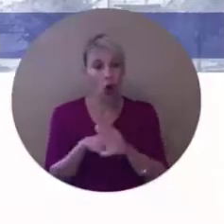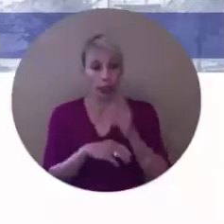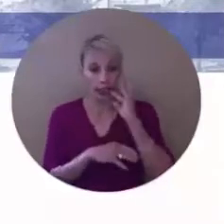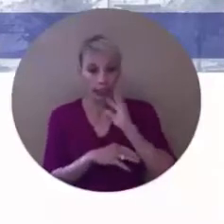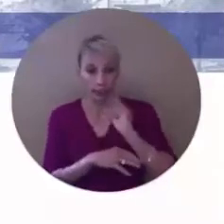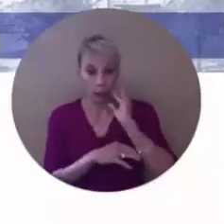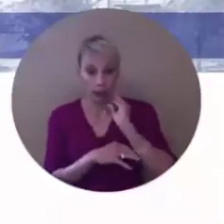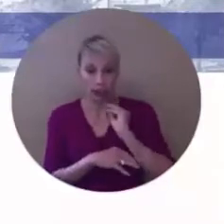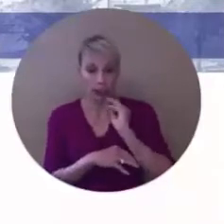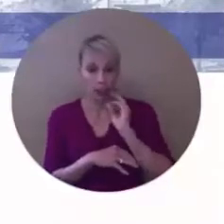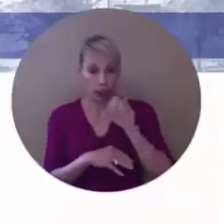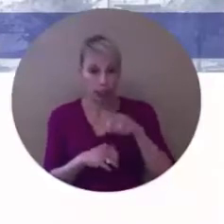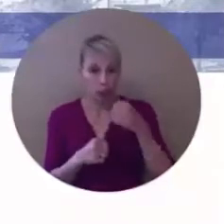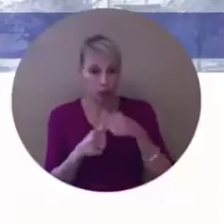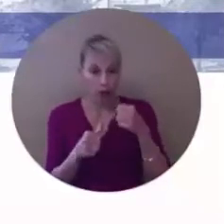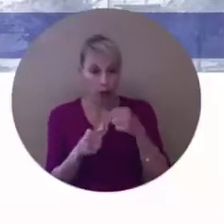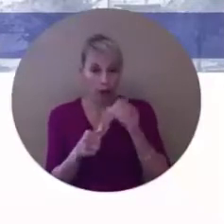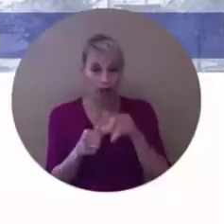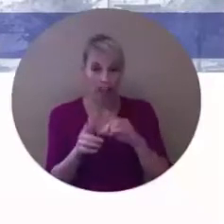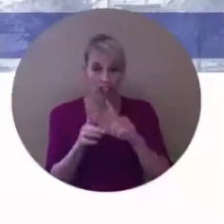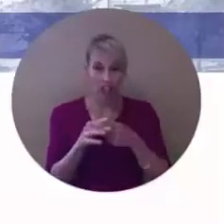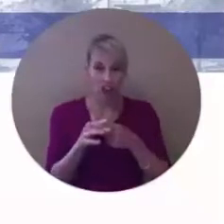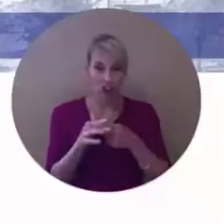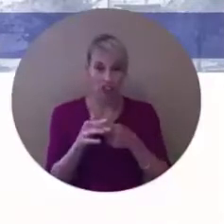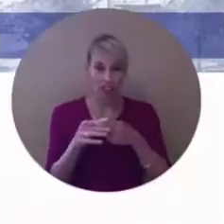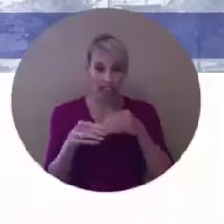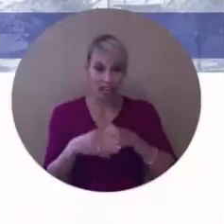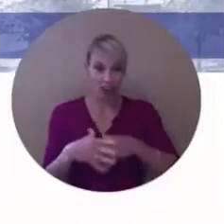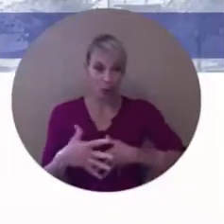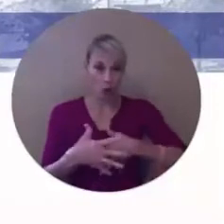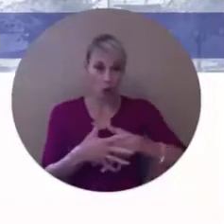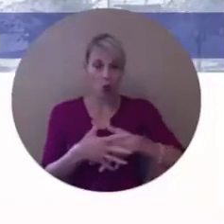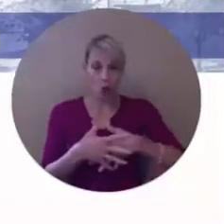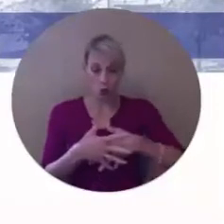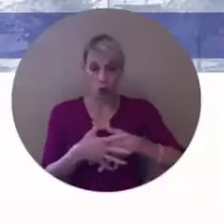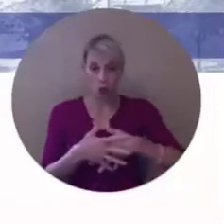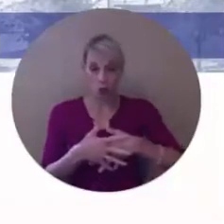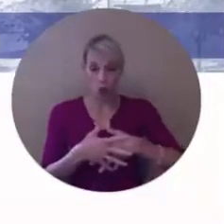When we discuss early experiences, you need to remember that that starts in the womb.